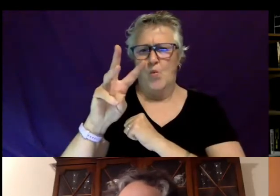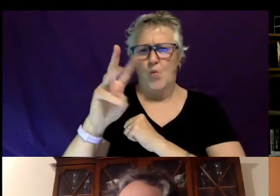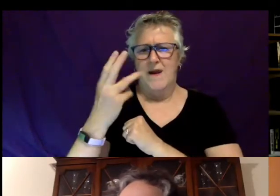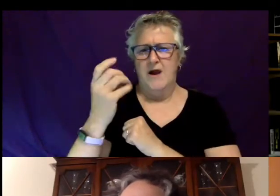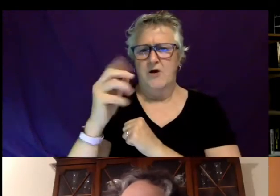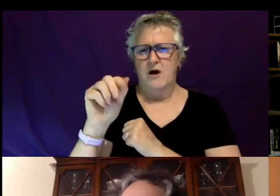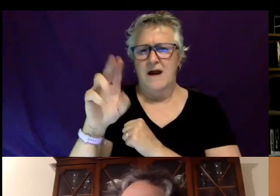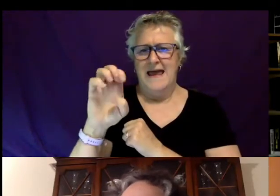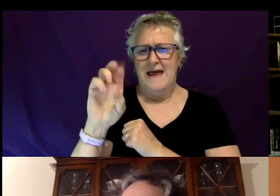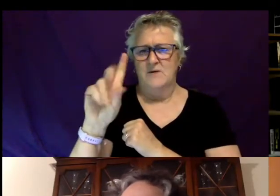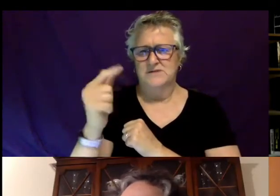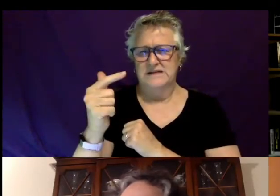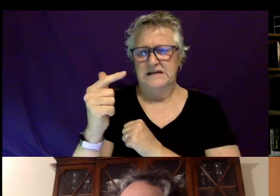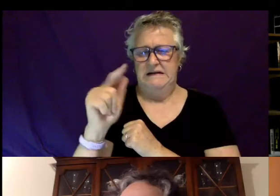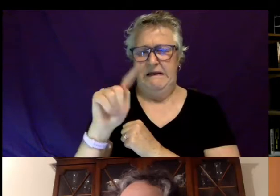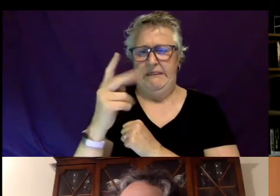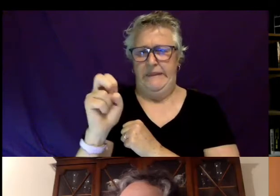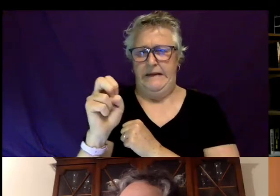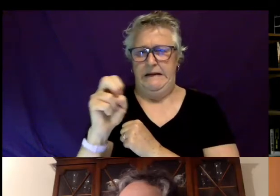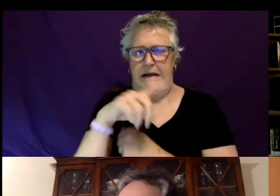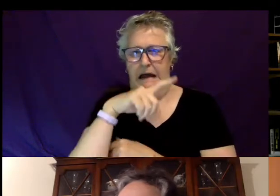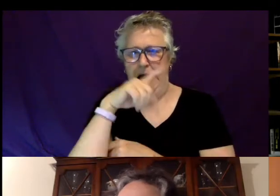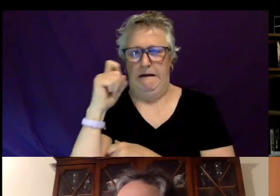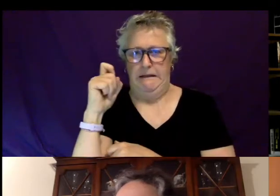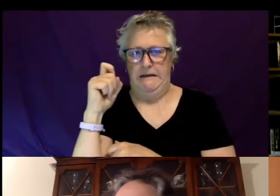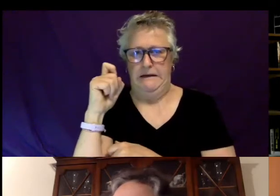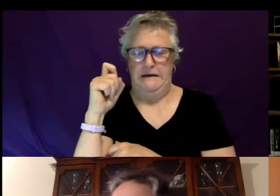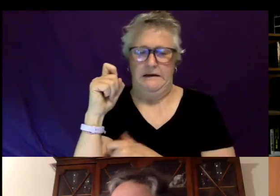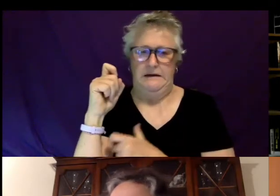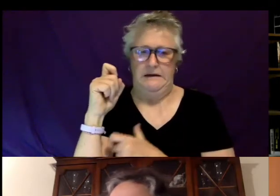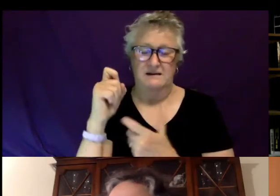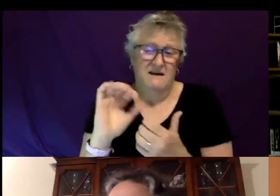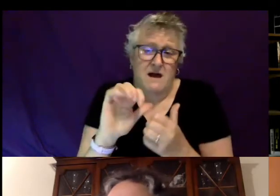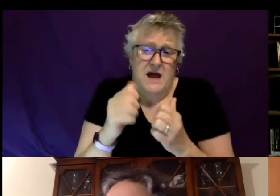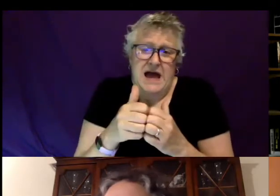are kind of stuffed away into these nursing homes.